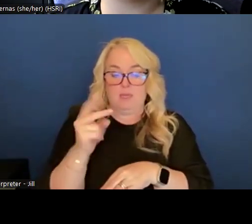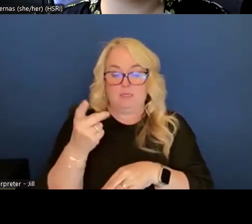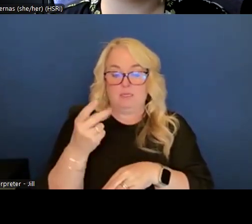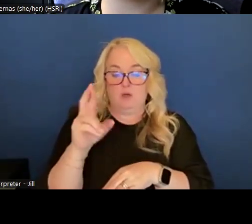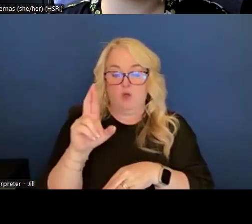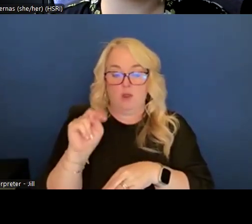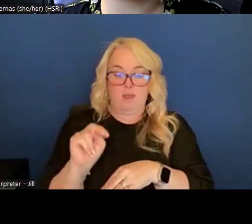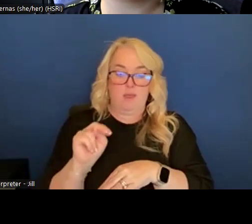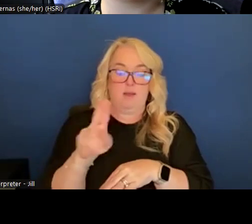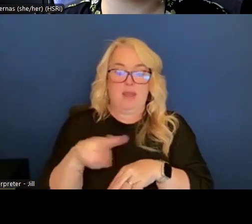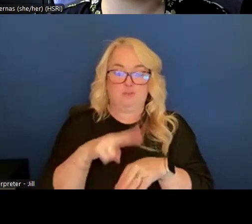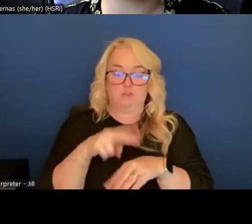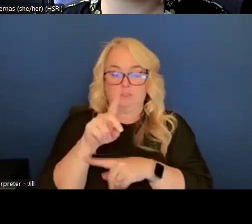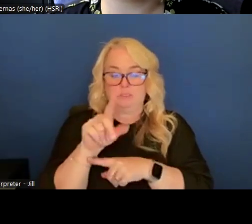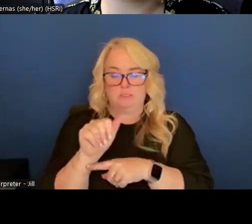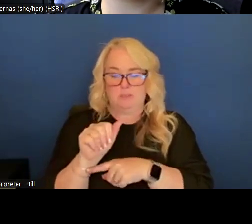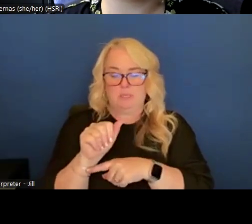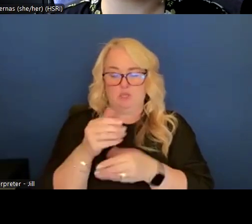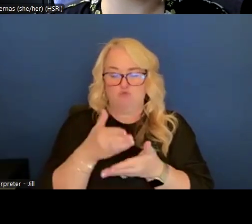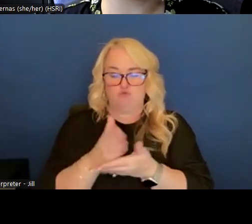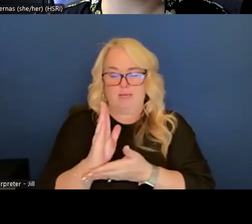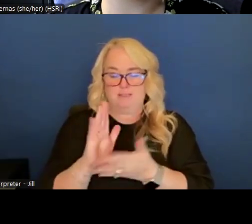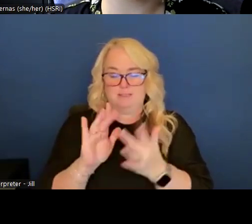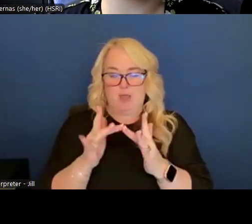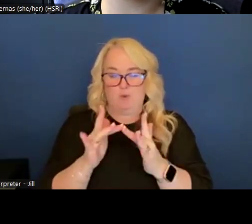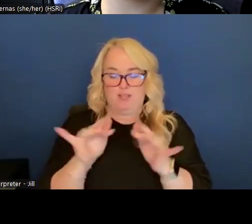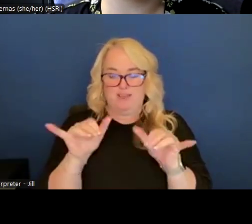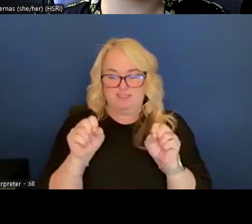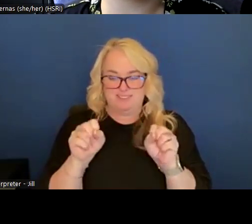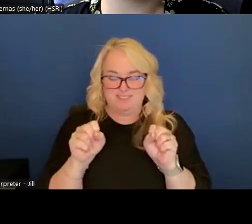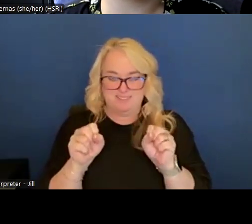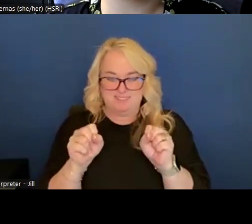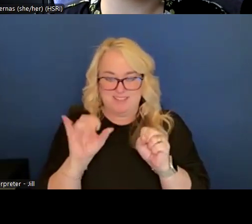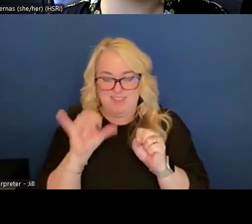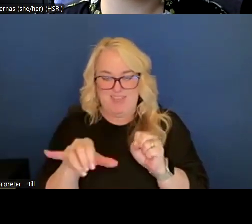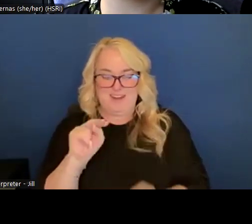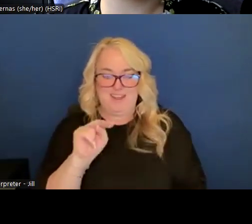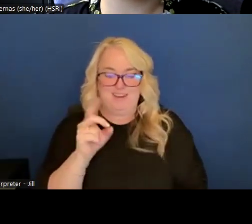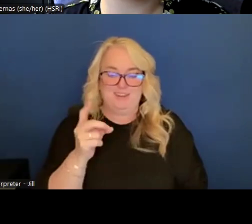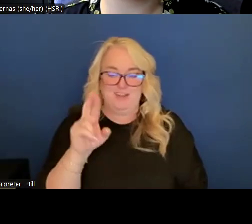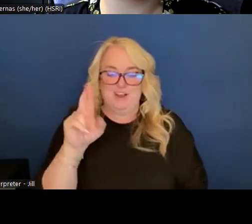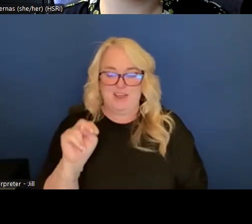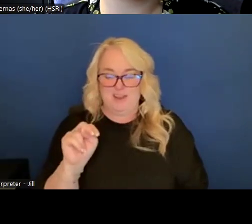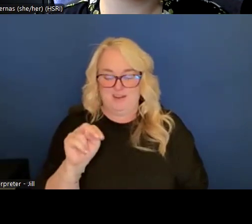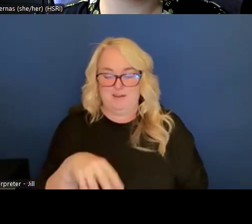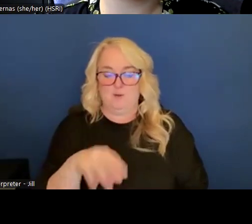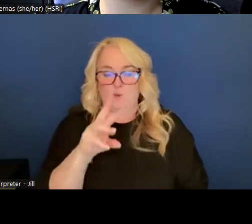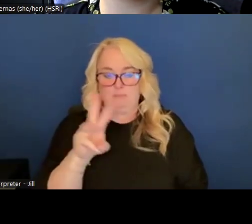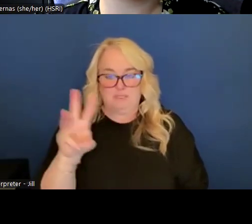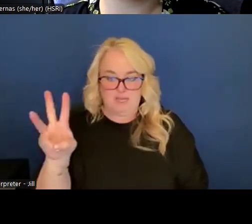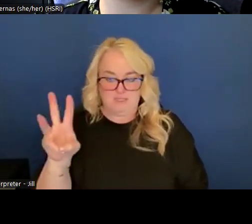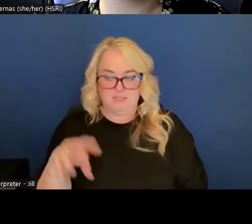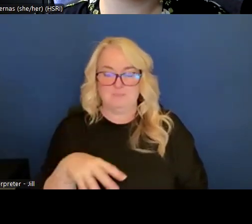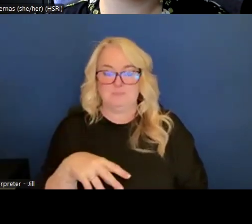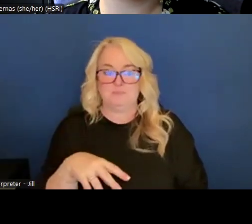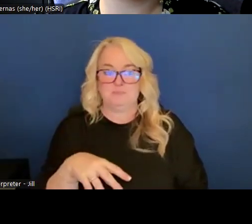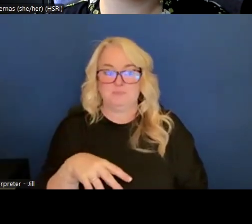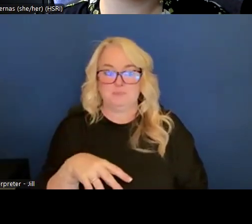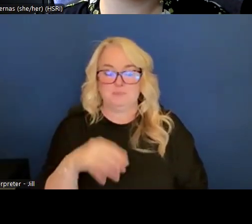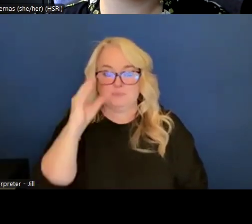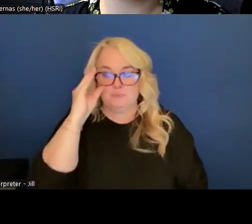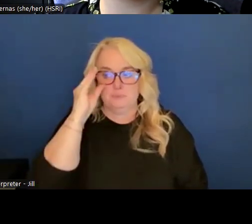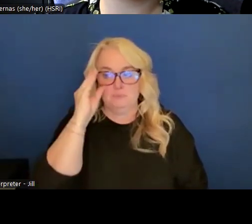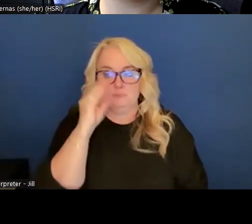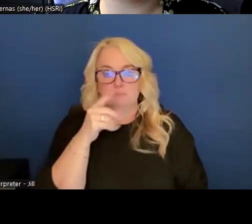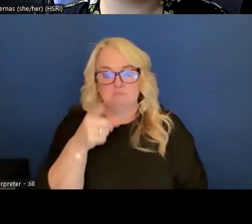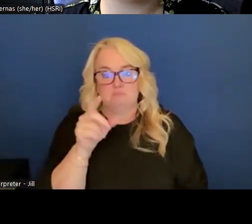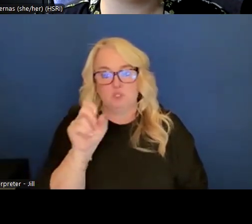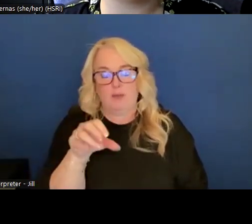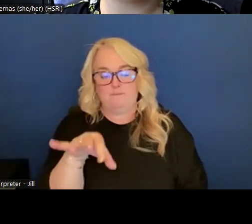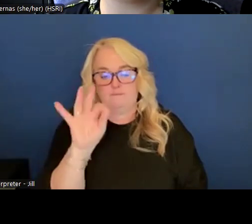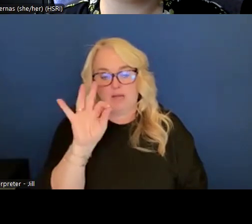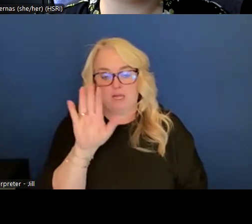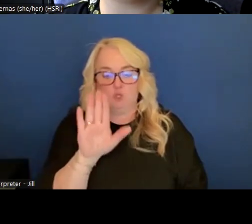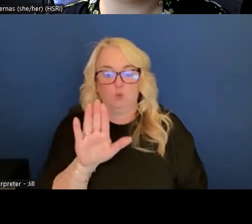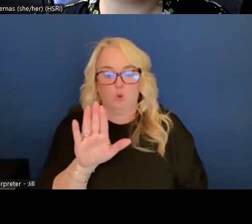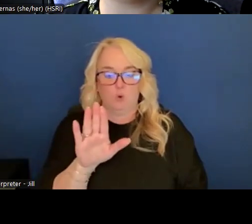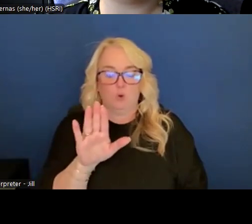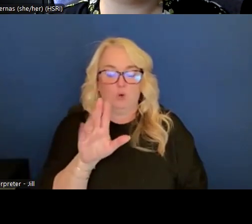Rights Network) website, and you can find your DD Council on the